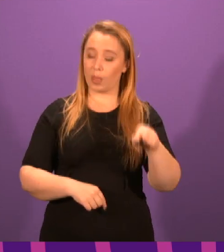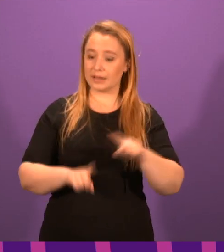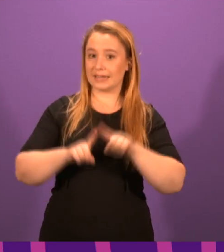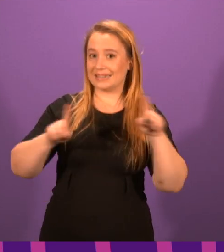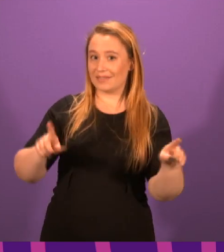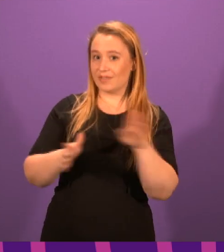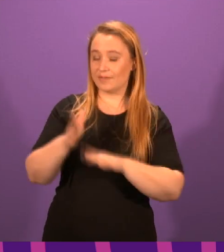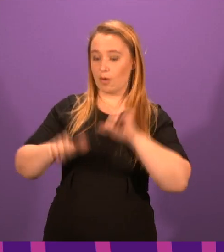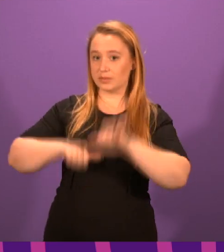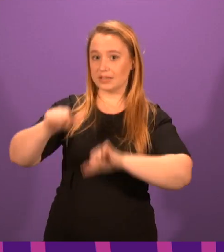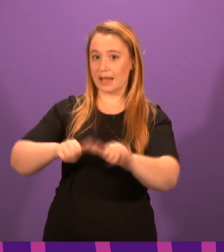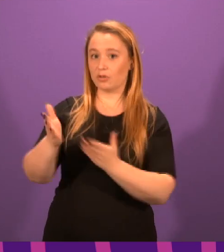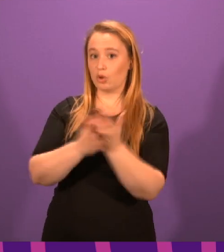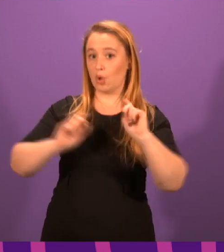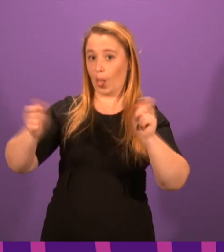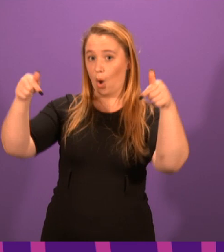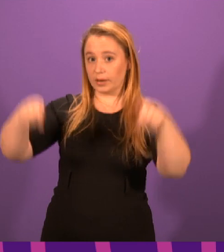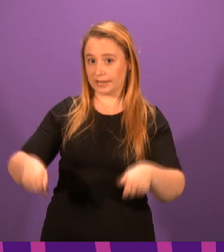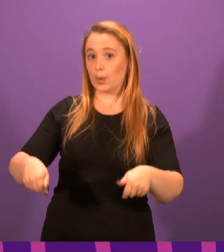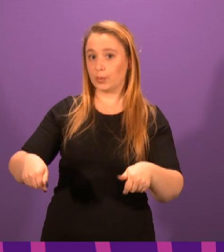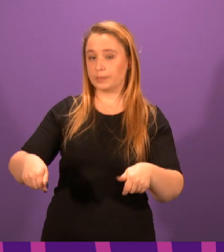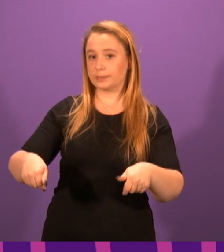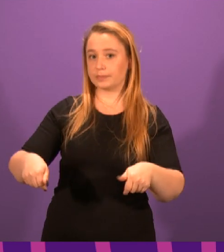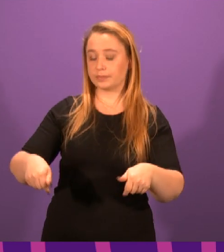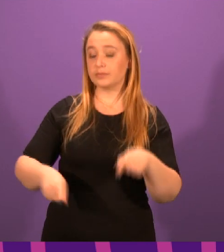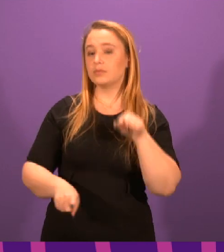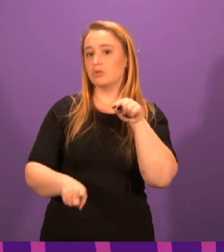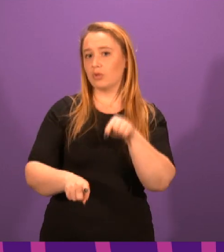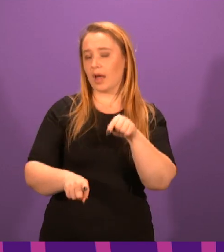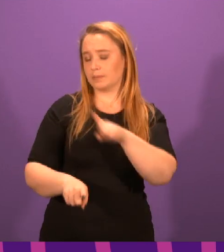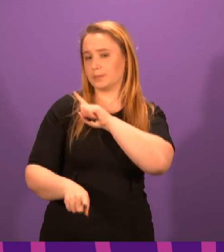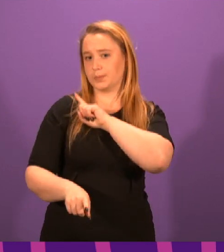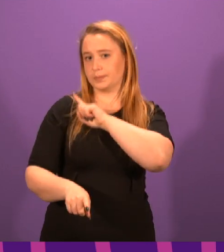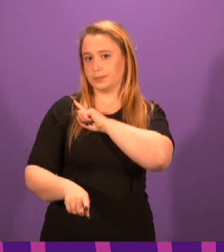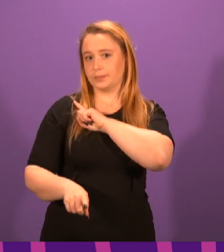that we took during the lockdown earlier in the year. We are doing that in order to deal with the